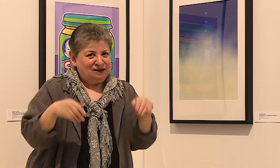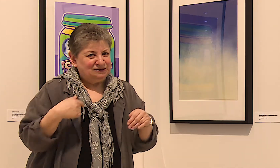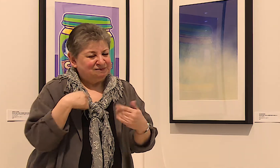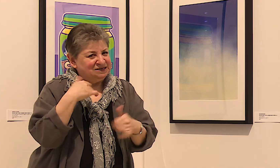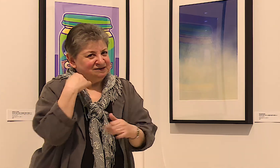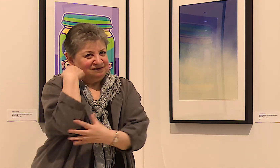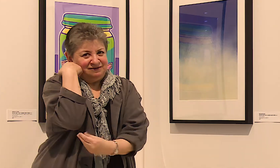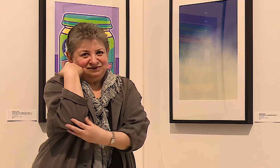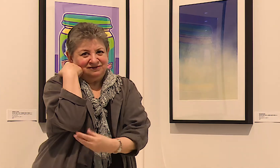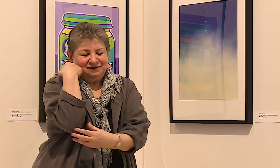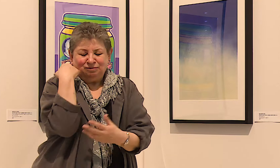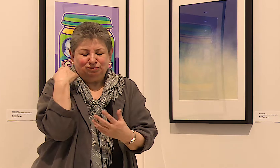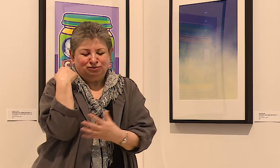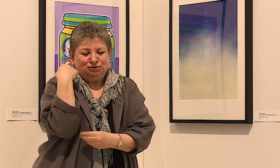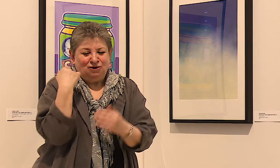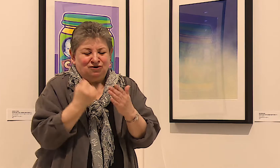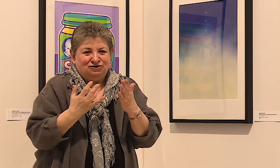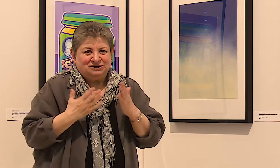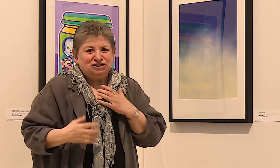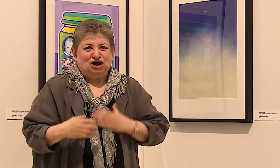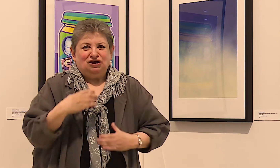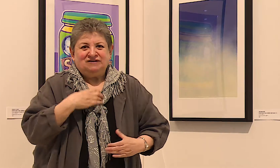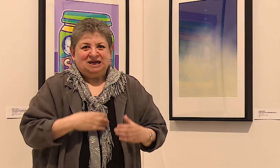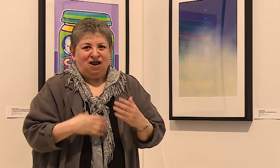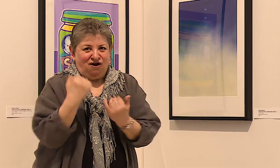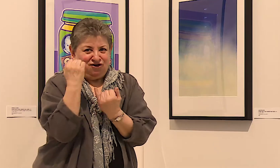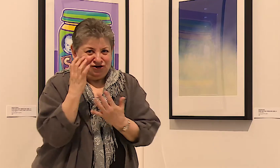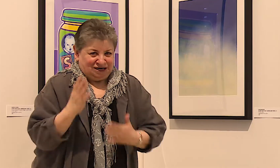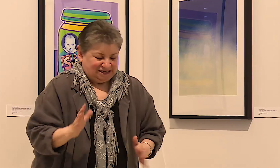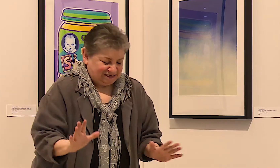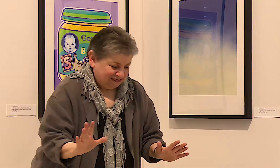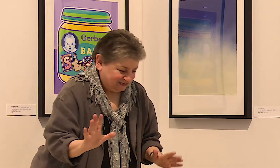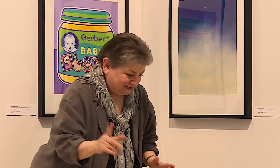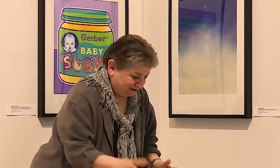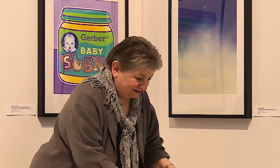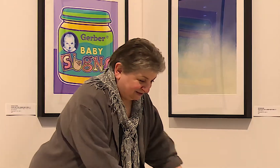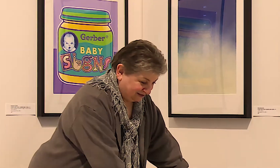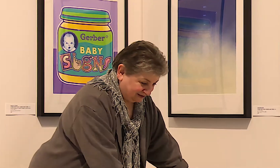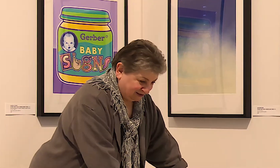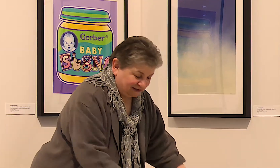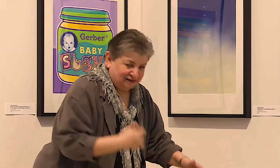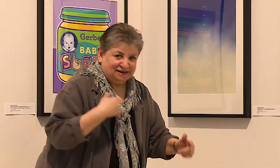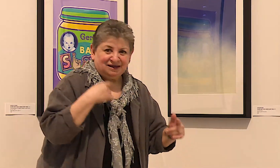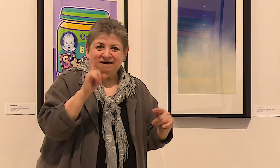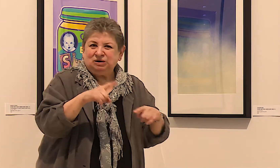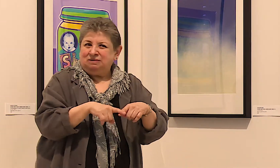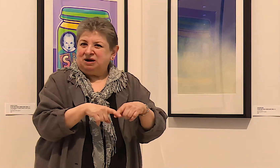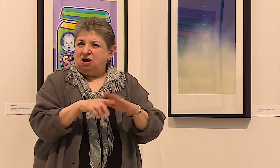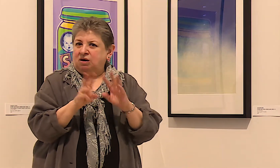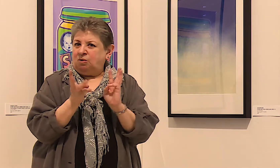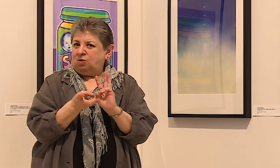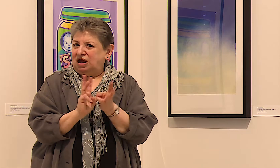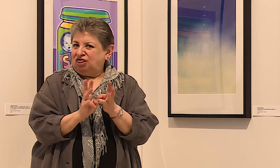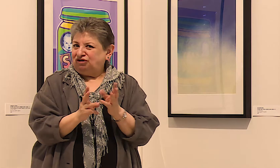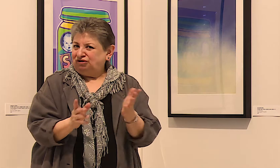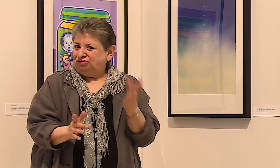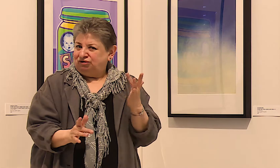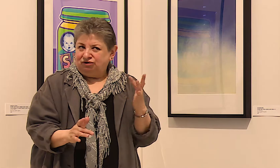Also, just to mention, I rent a house. Ha ha! I'm an artist of humble means-- a starving artist, if you will.